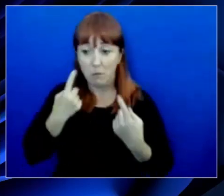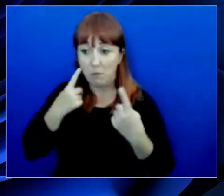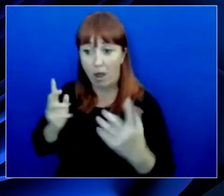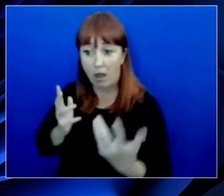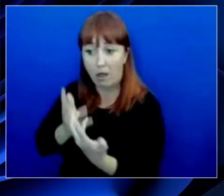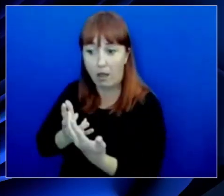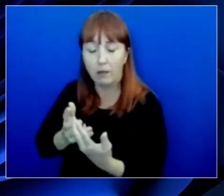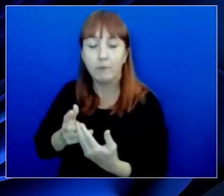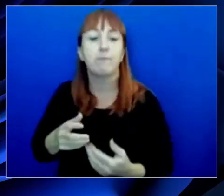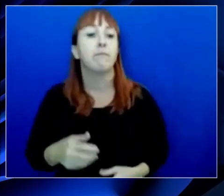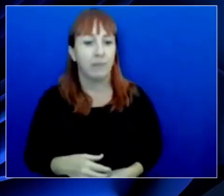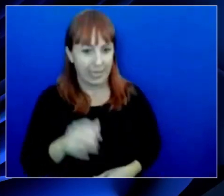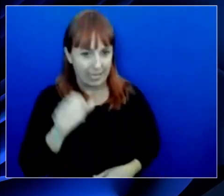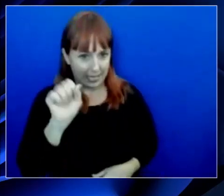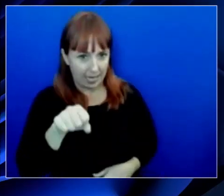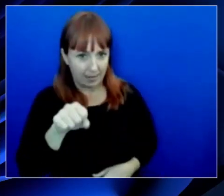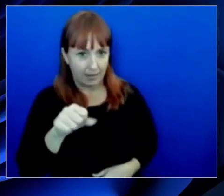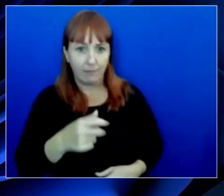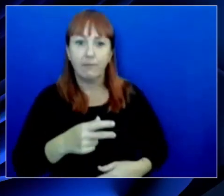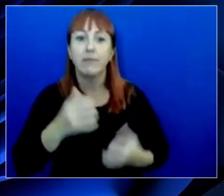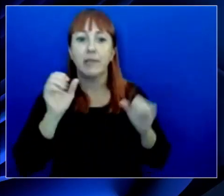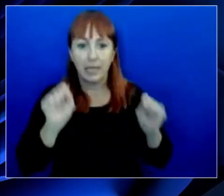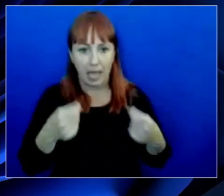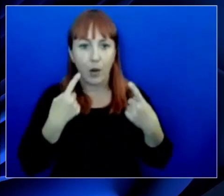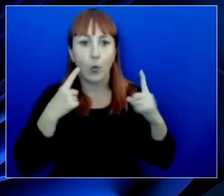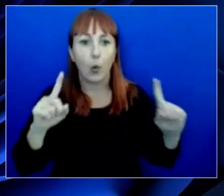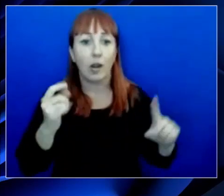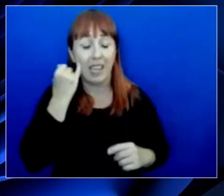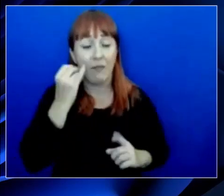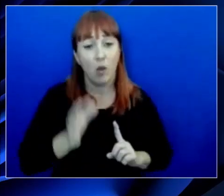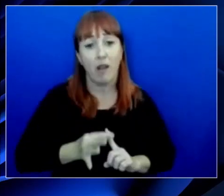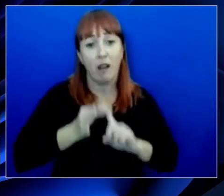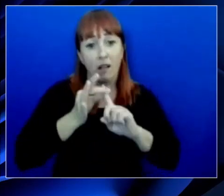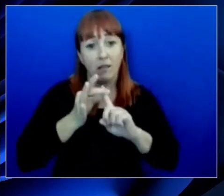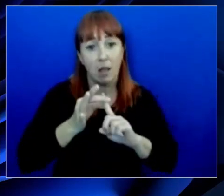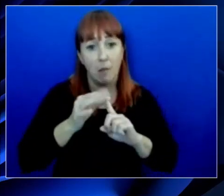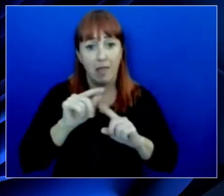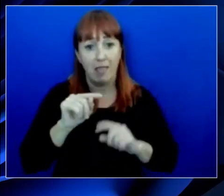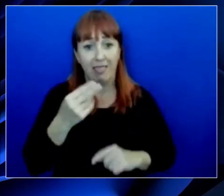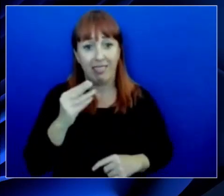Yes they will still work if you are using custom themes they will be kept.